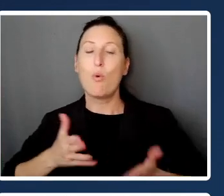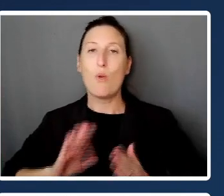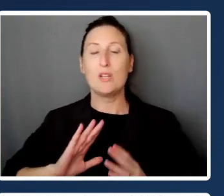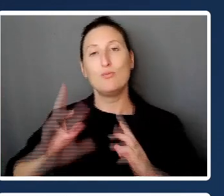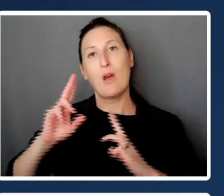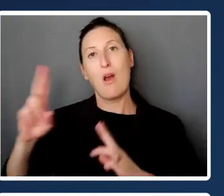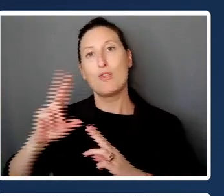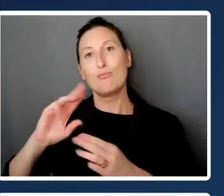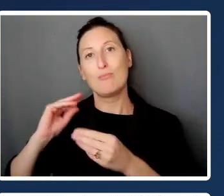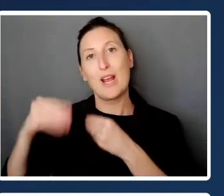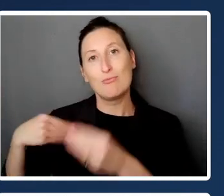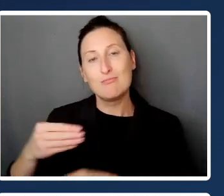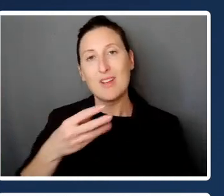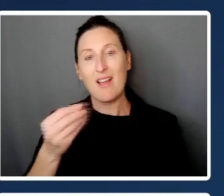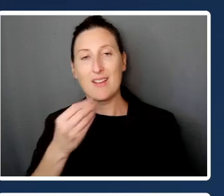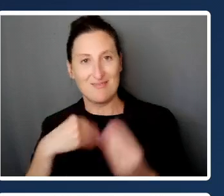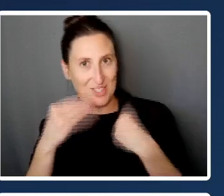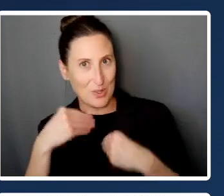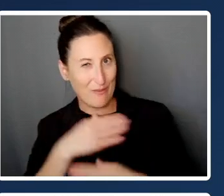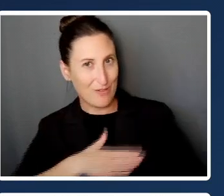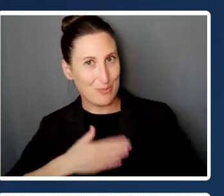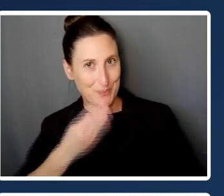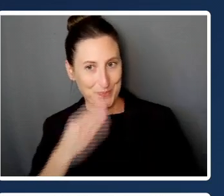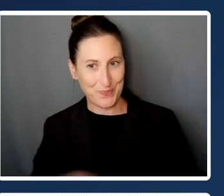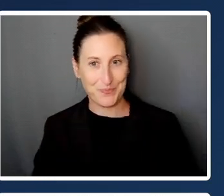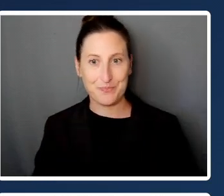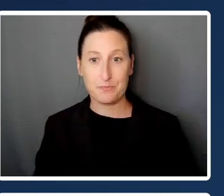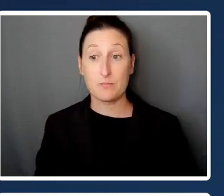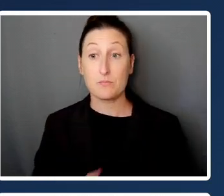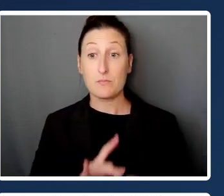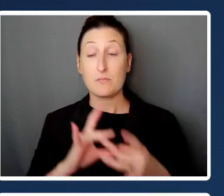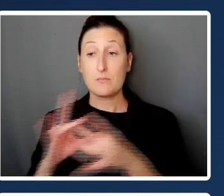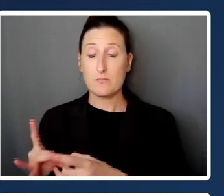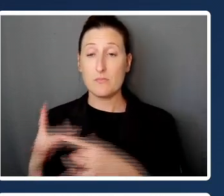And a related event that we have -- we had started before the project but